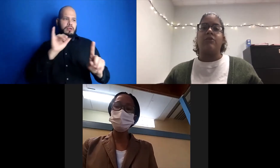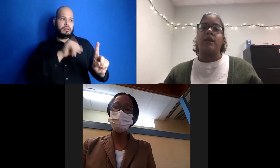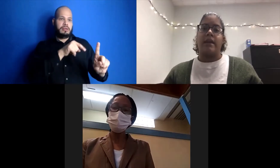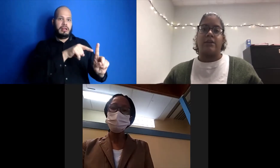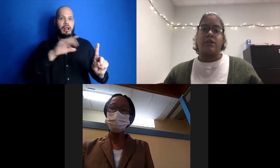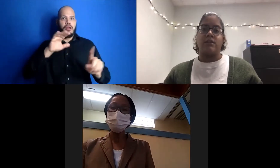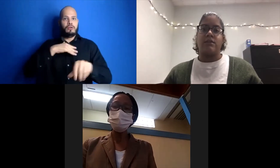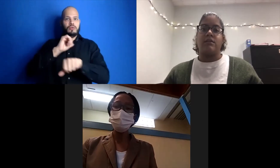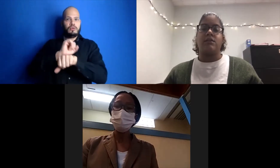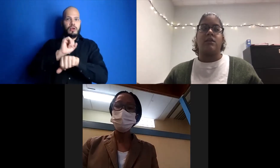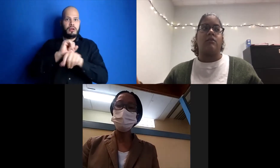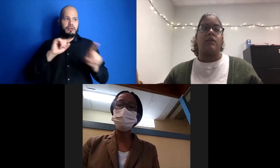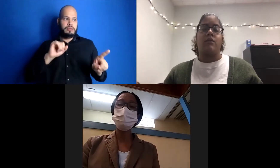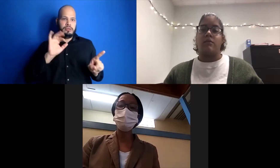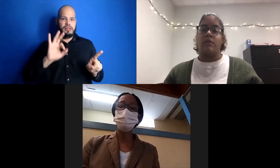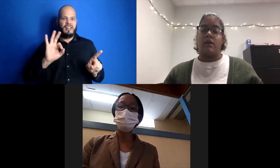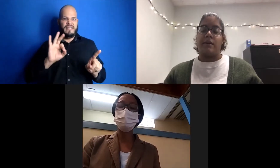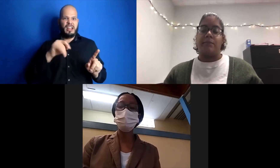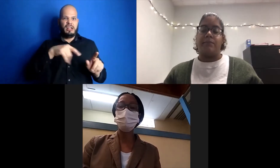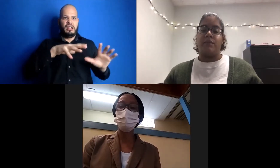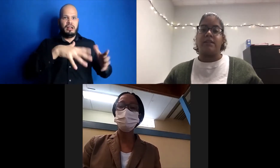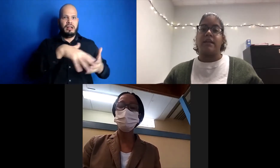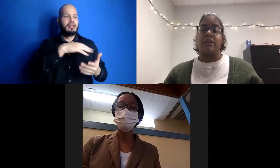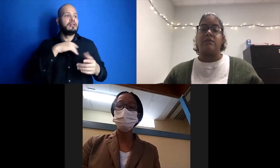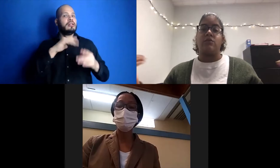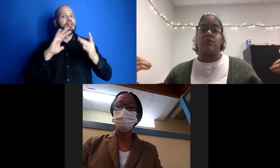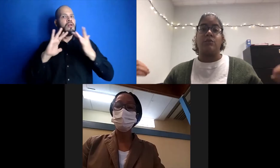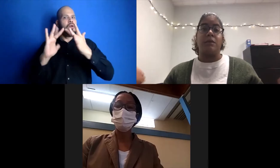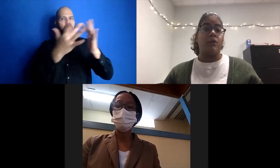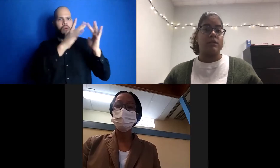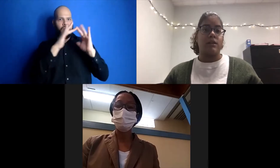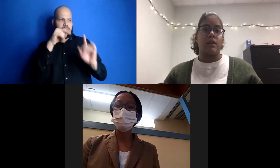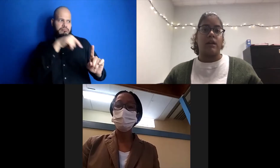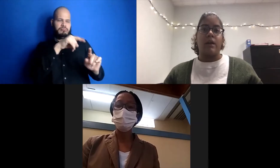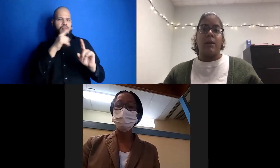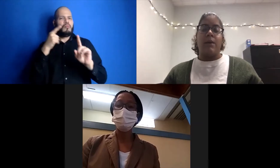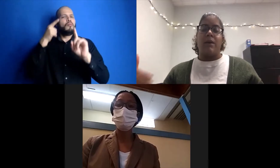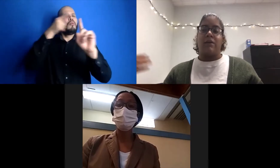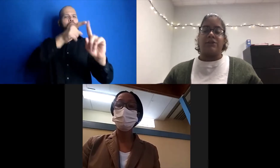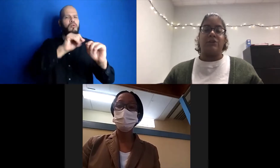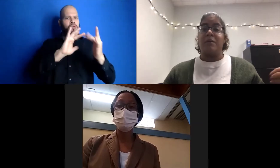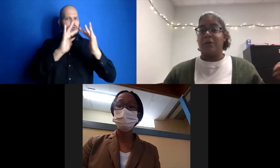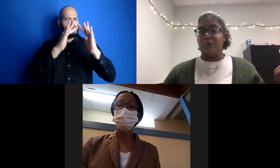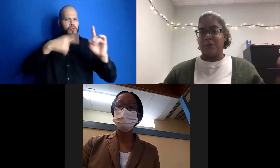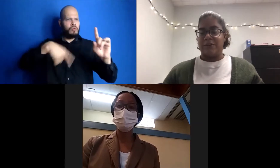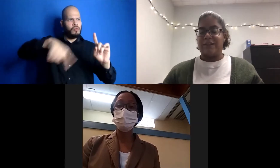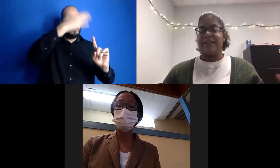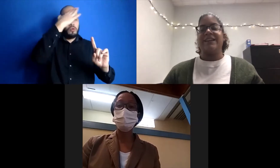connections so there are um executives who knew me personally and also knew my mother personally